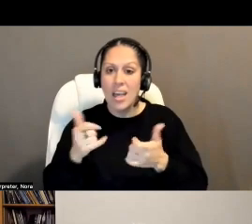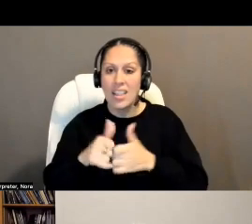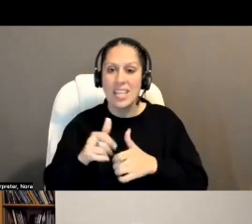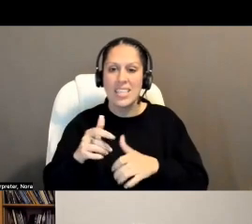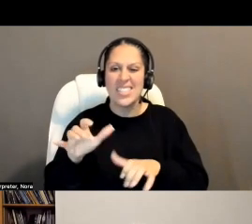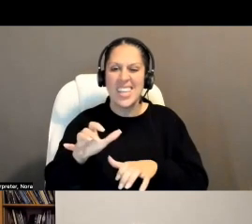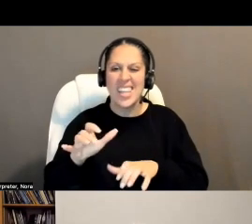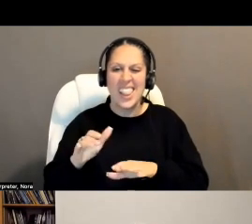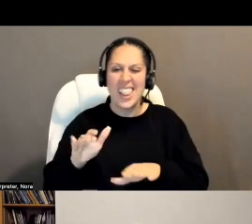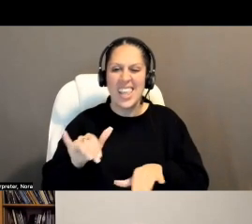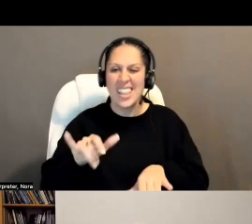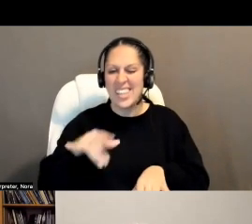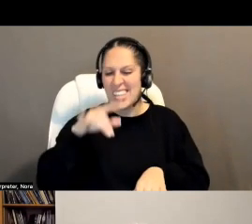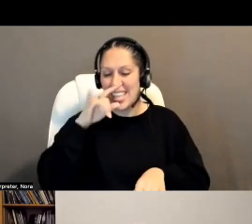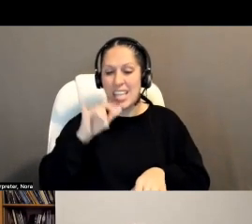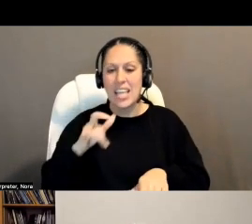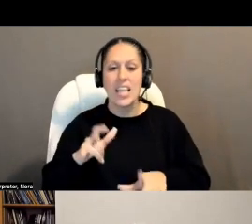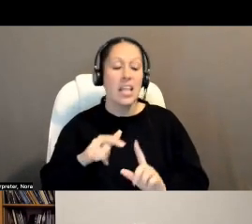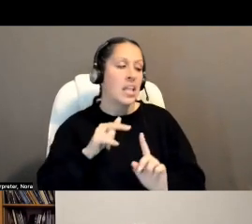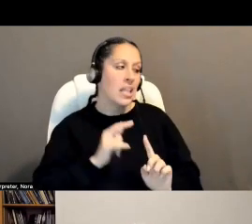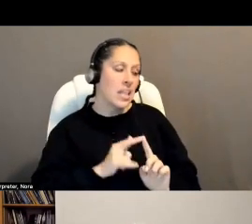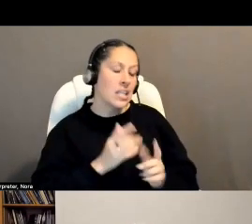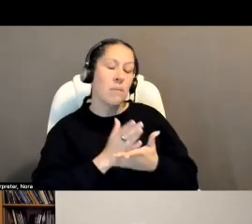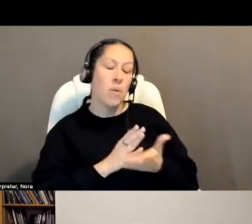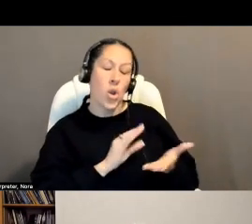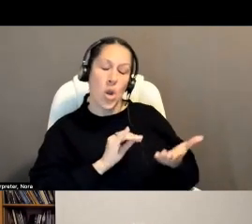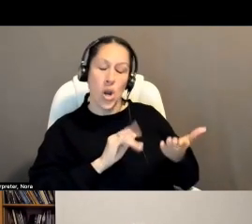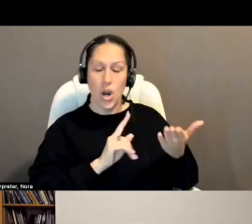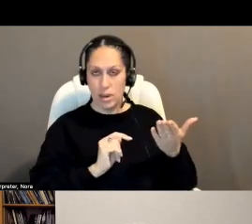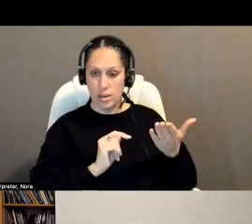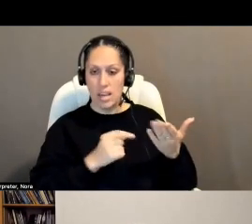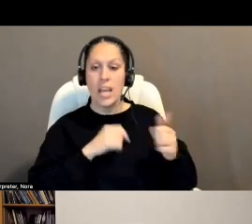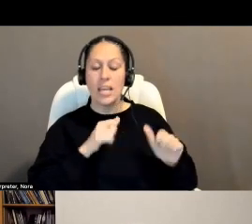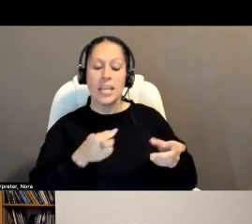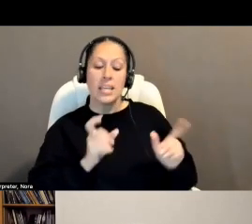a kid, who can be like: Oh well, this is a piece of art, so I can give myself permission